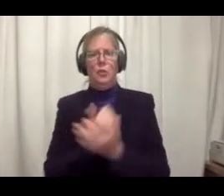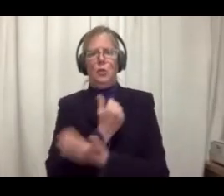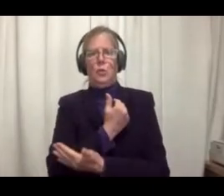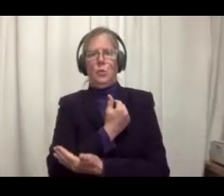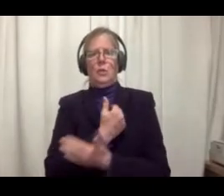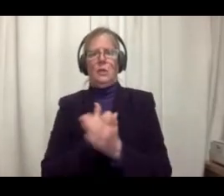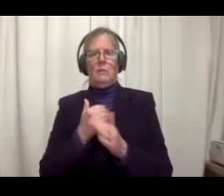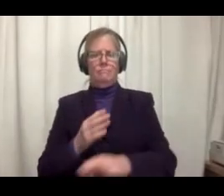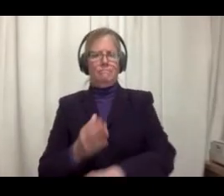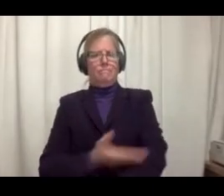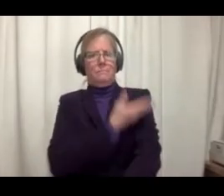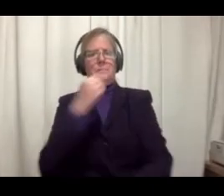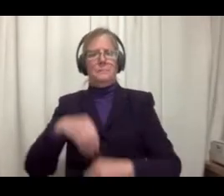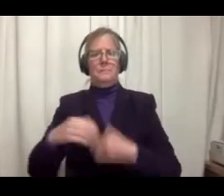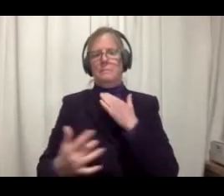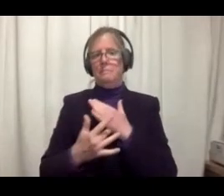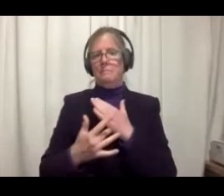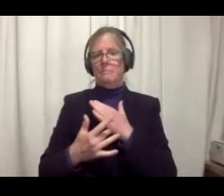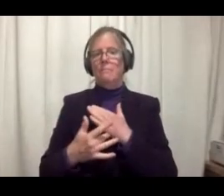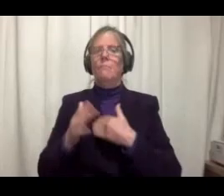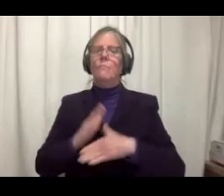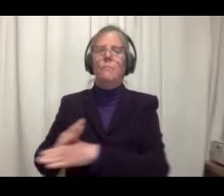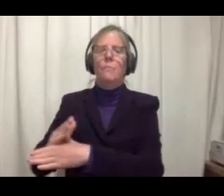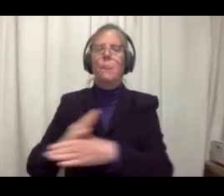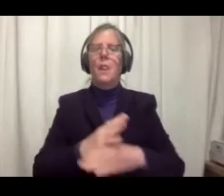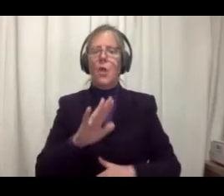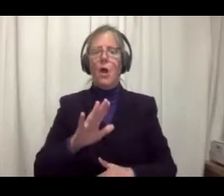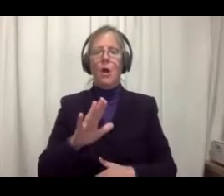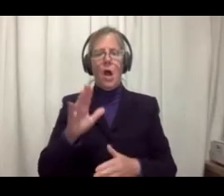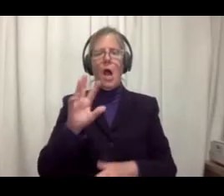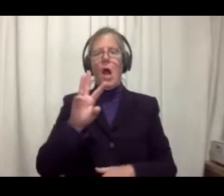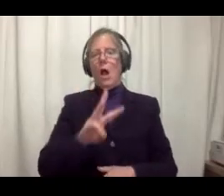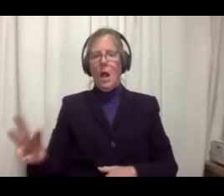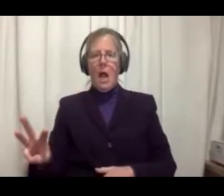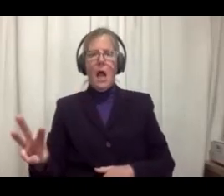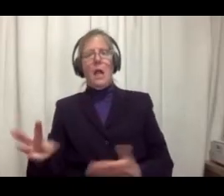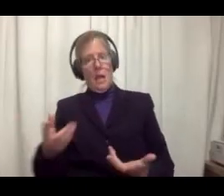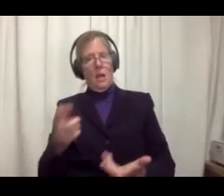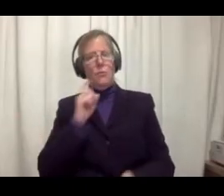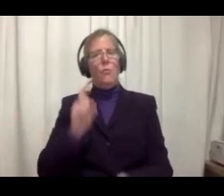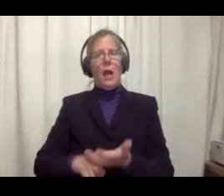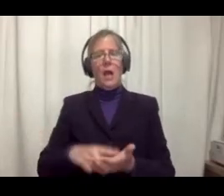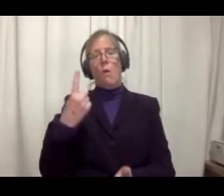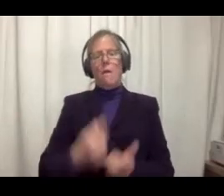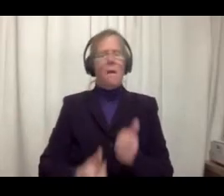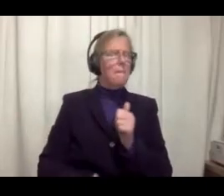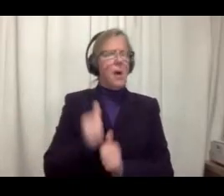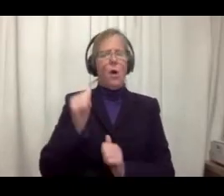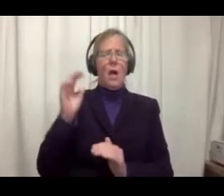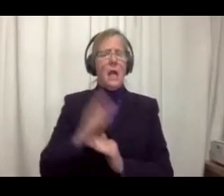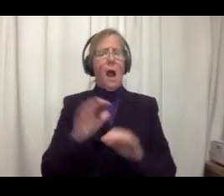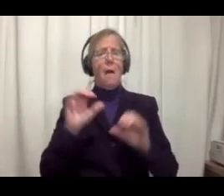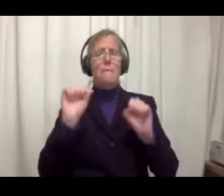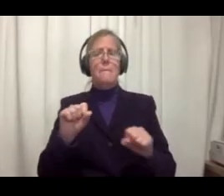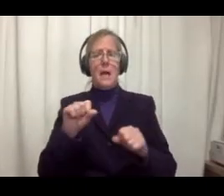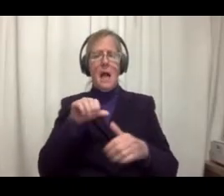as one of the most accessible in the state. Why? Because they built accessibility in from